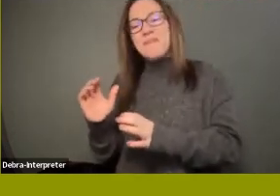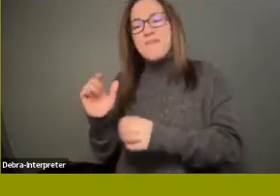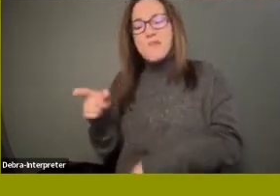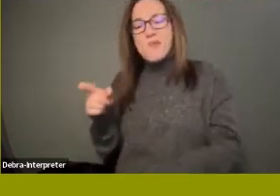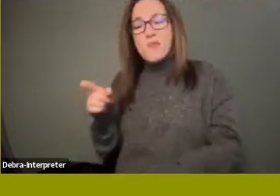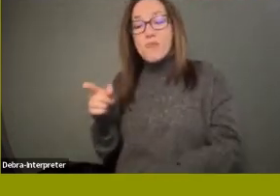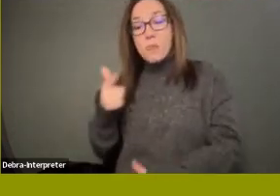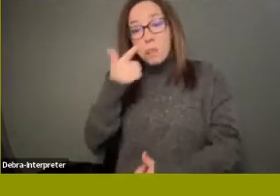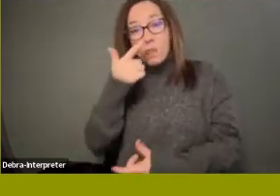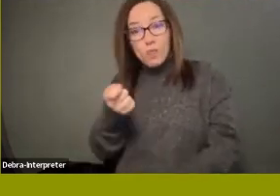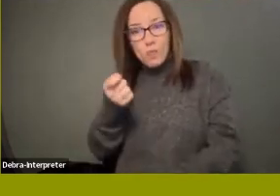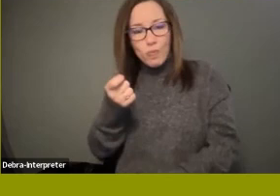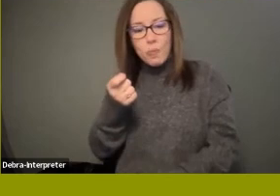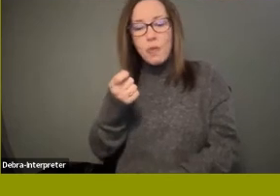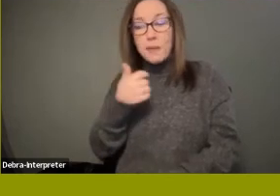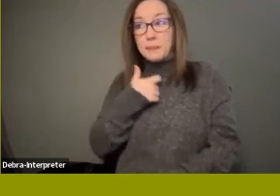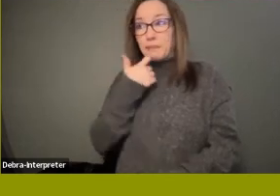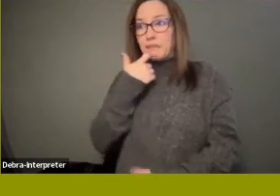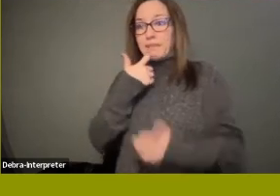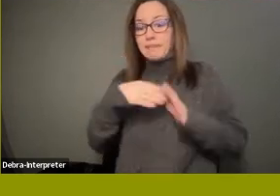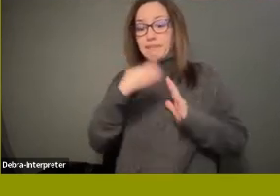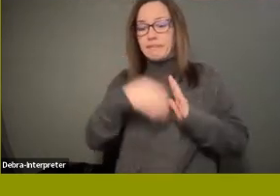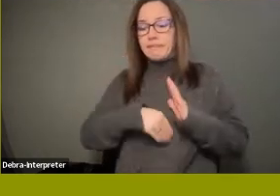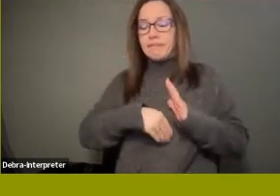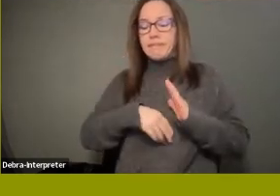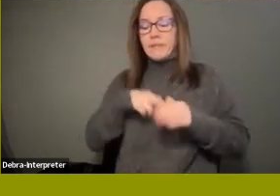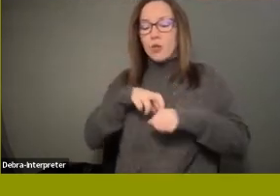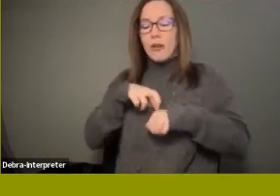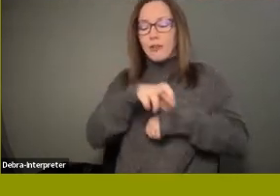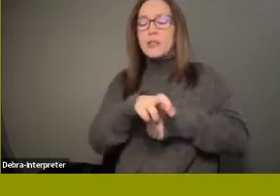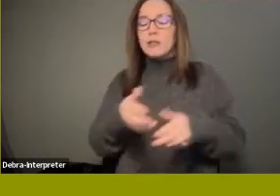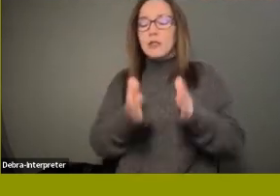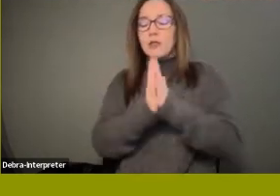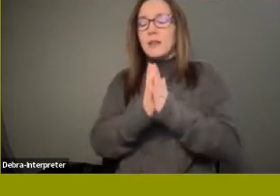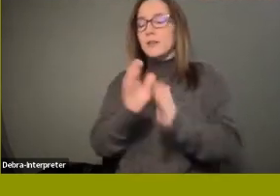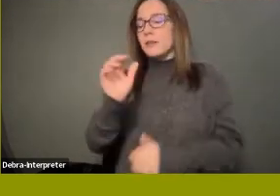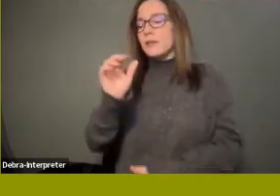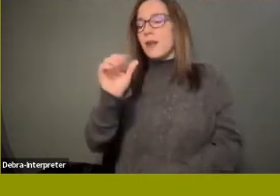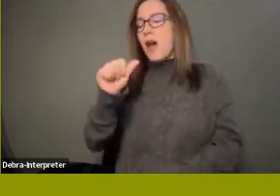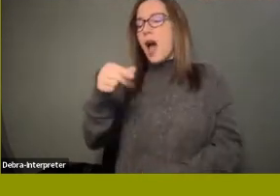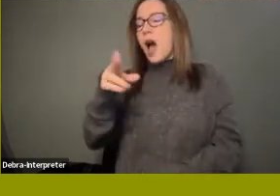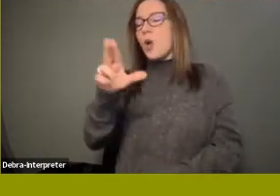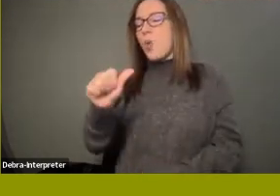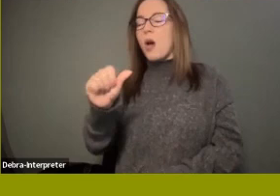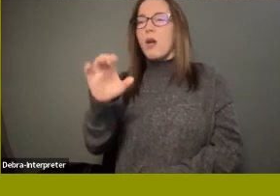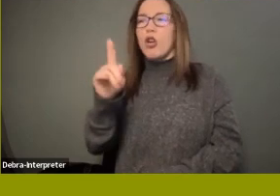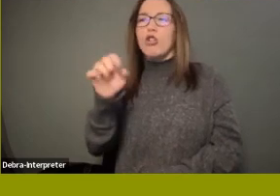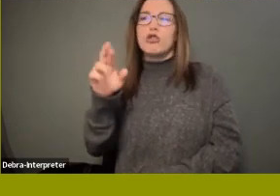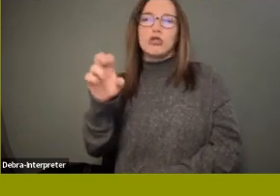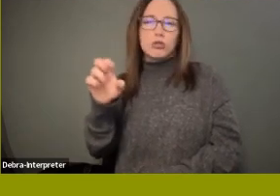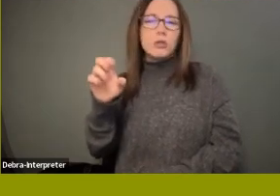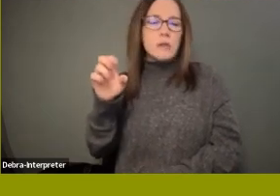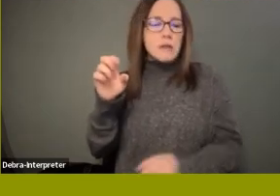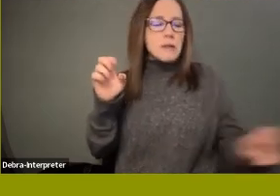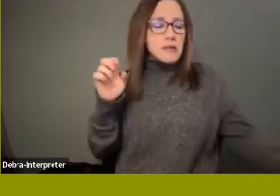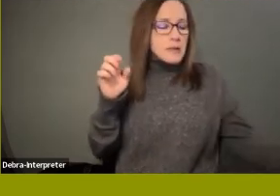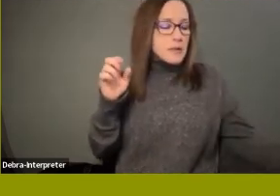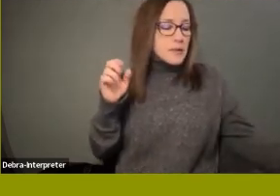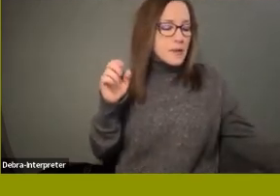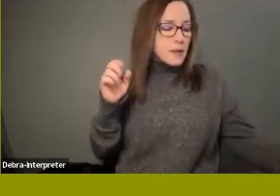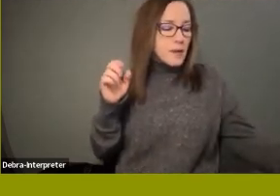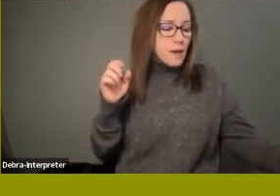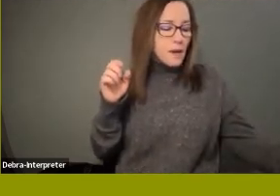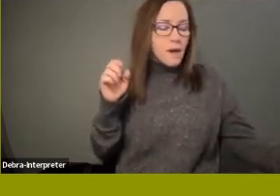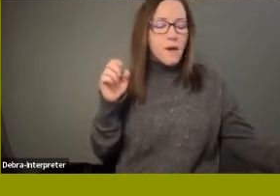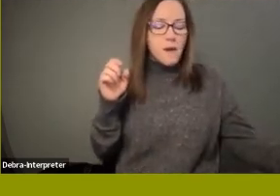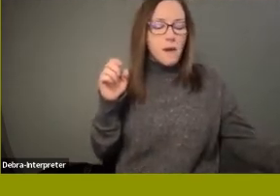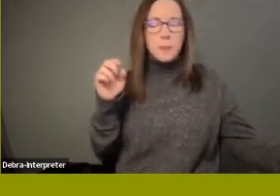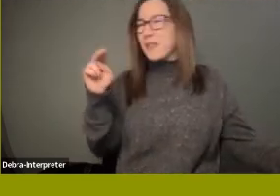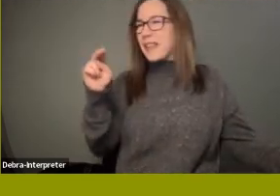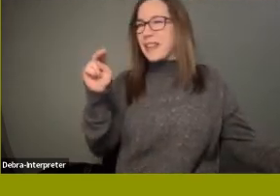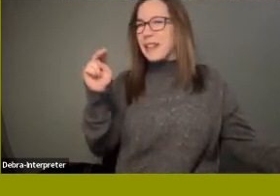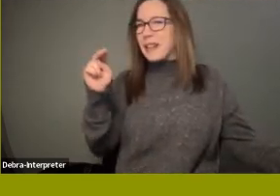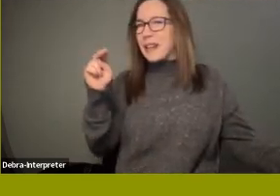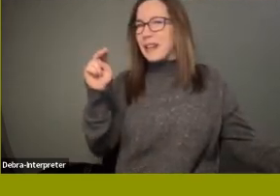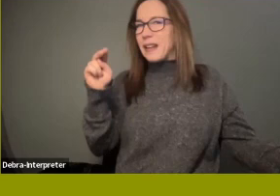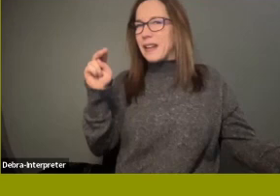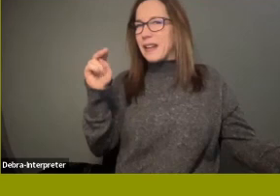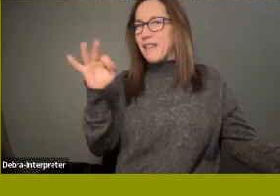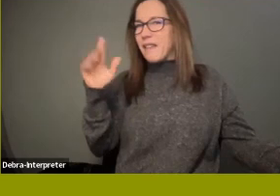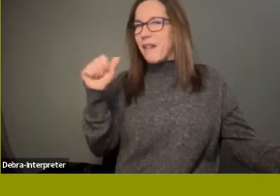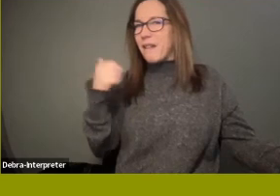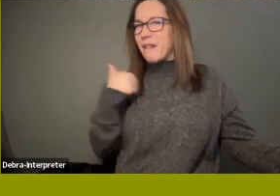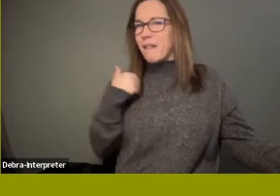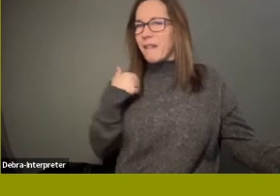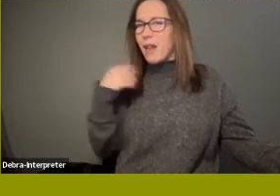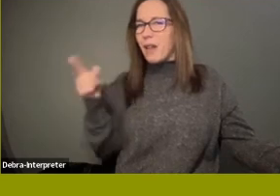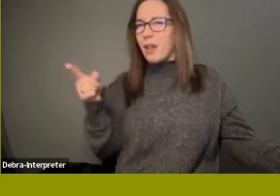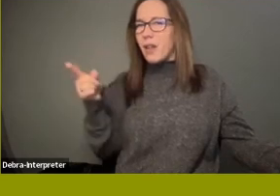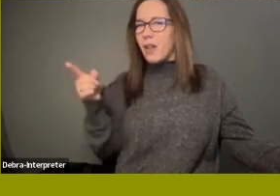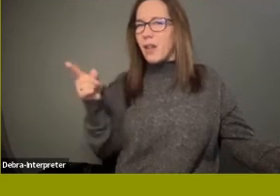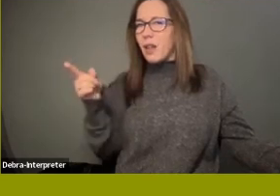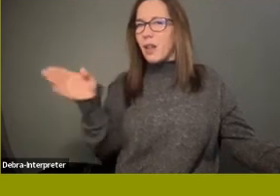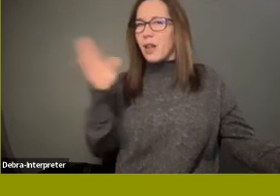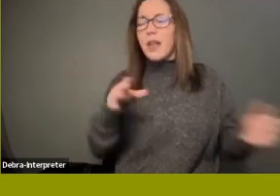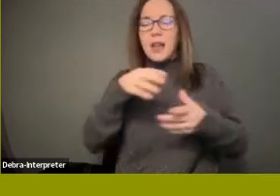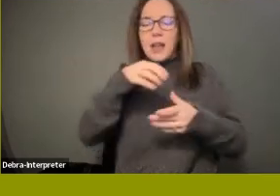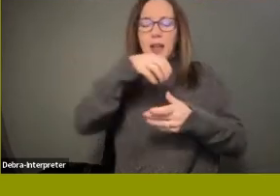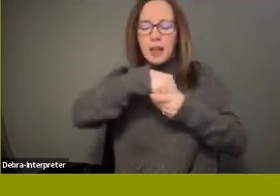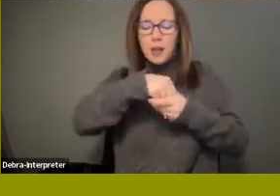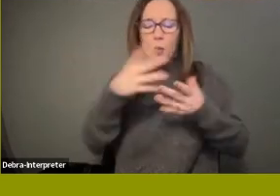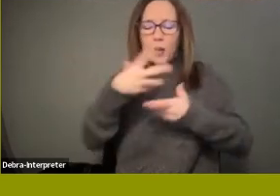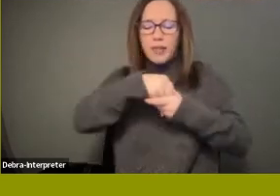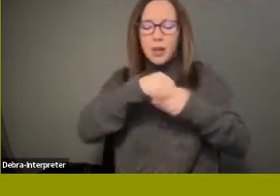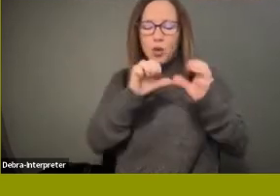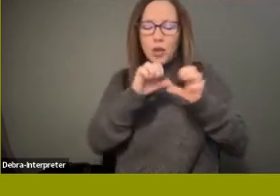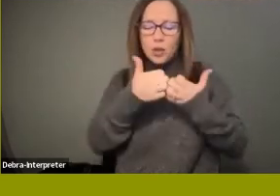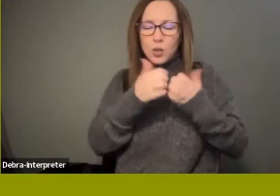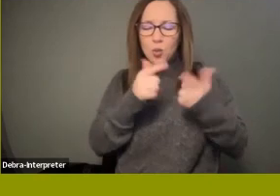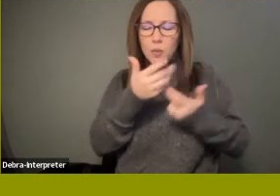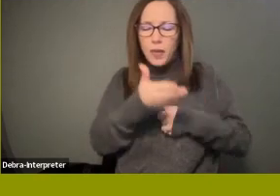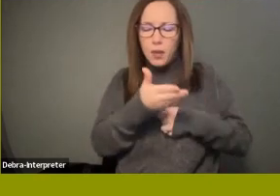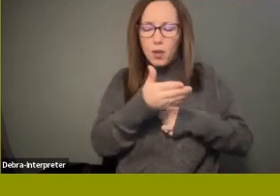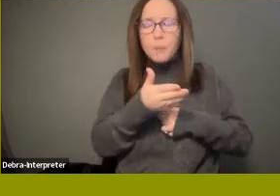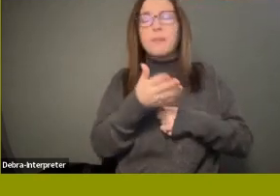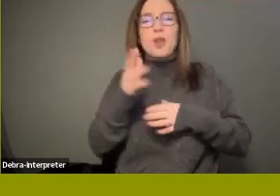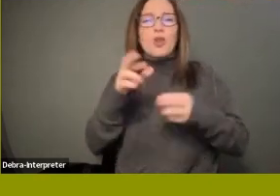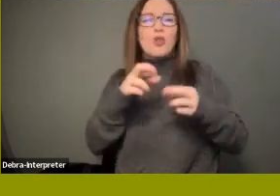<<<: I'm smiling at one of the comments in the